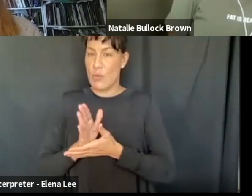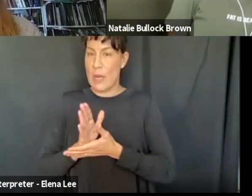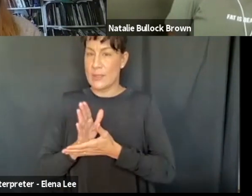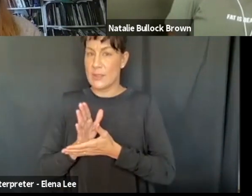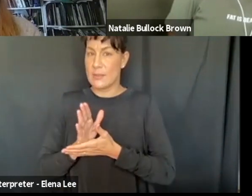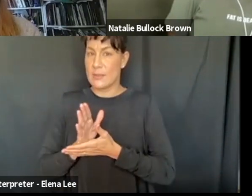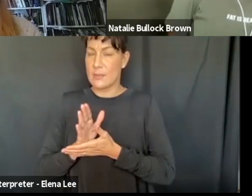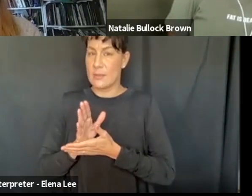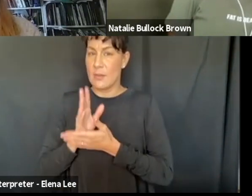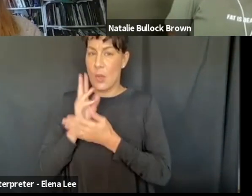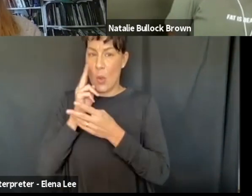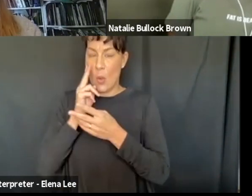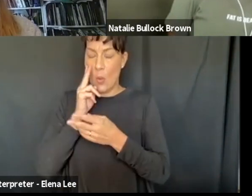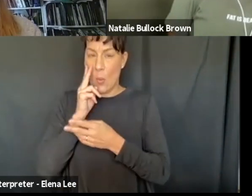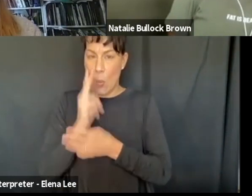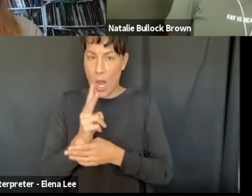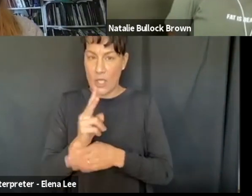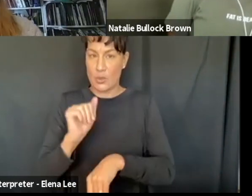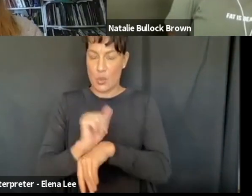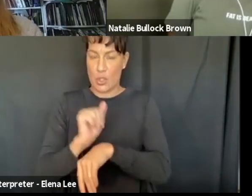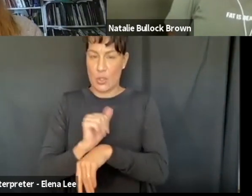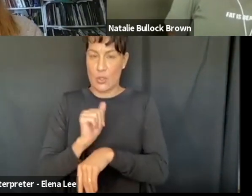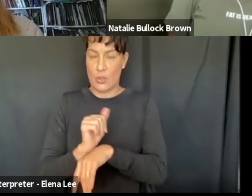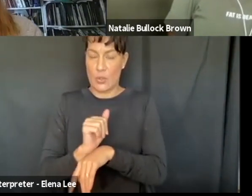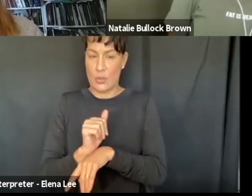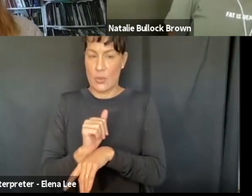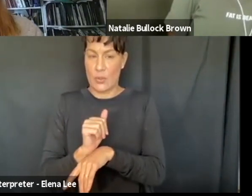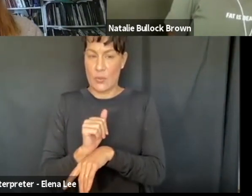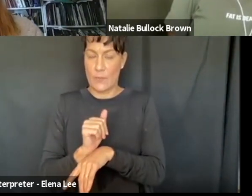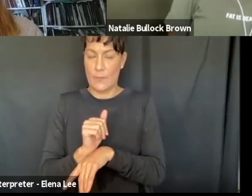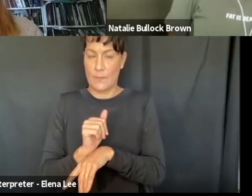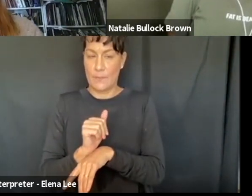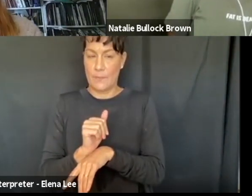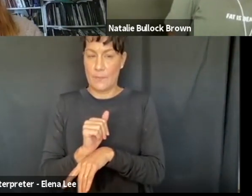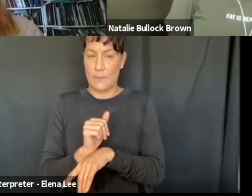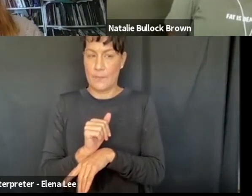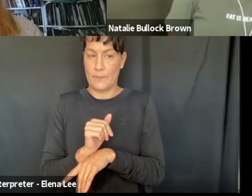But, you know, we really do have a very detailed discussion